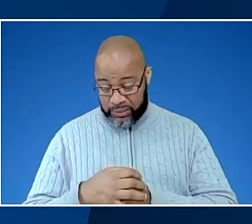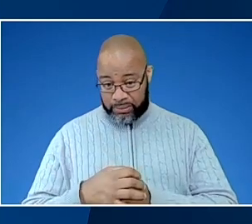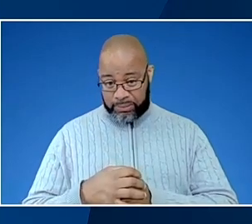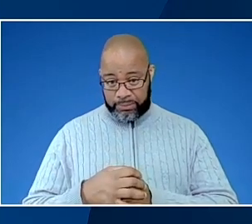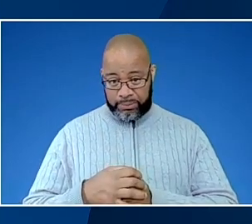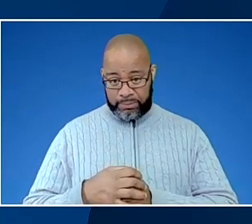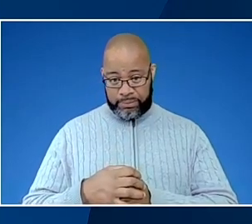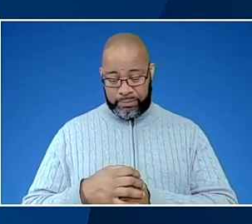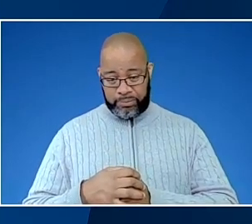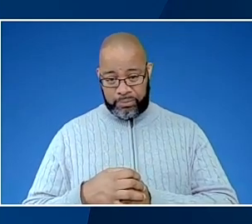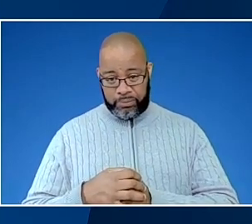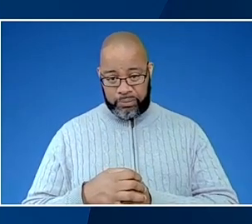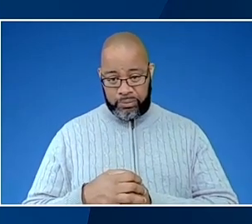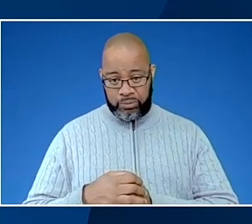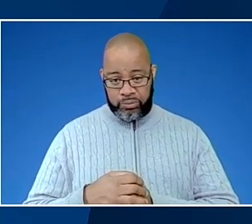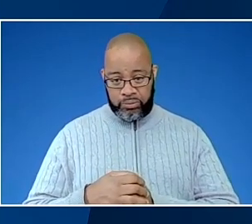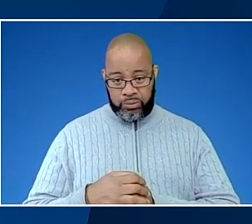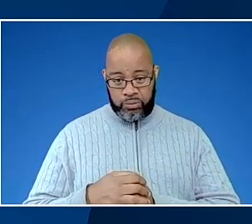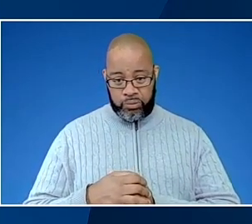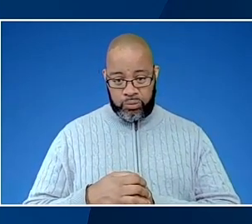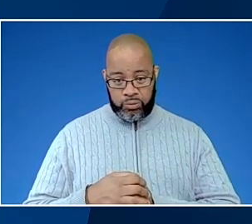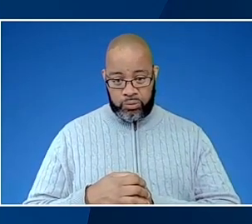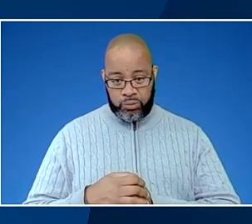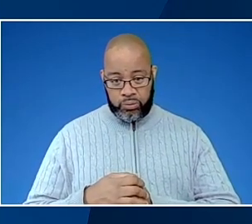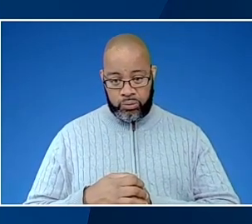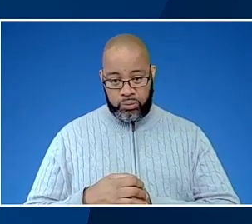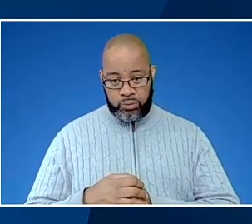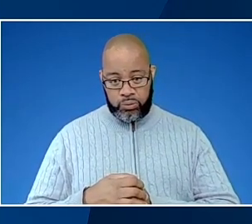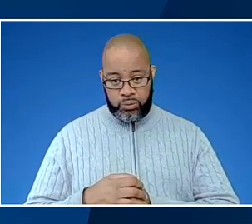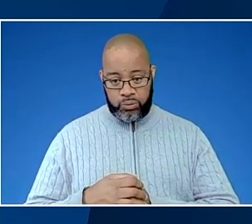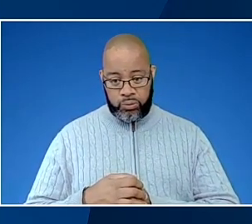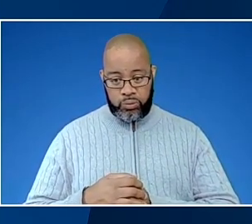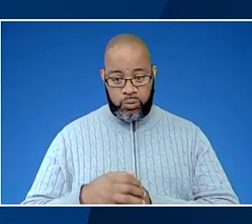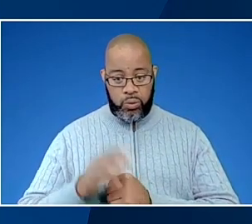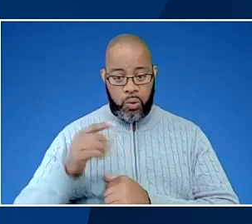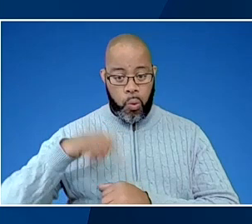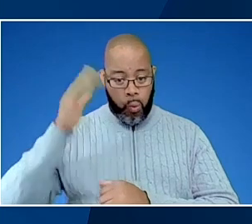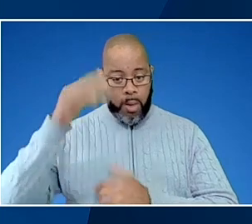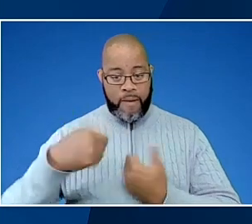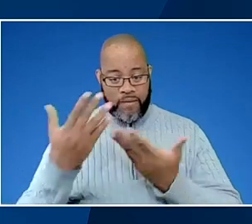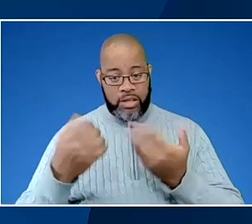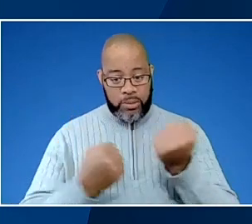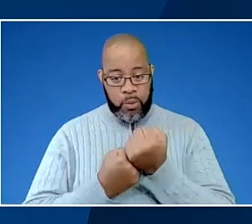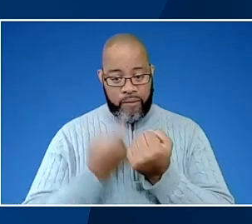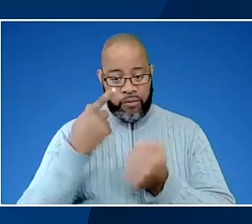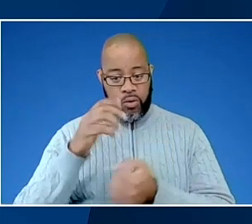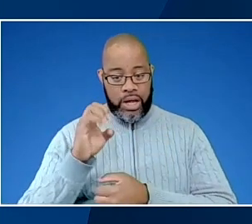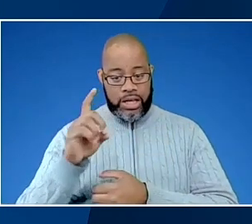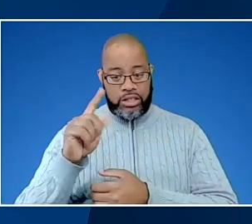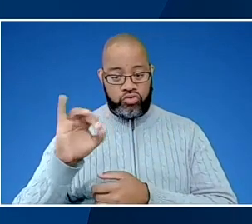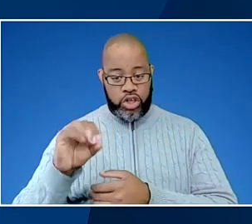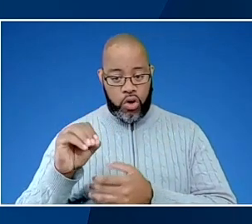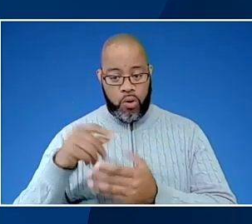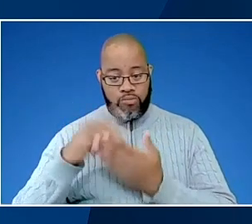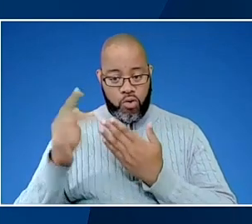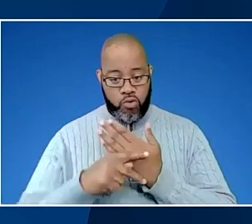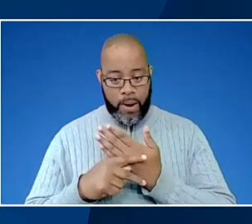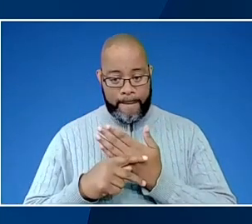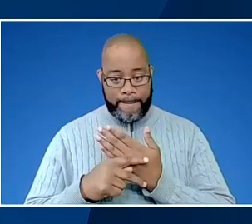We will provide support for our TRIO Programs. We're prepared to do the work